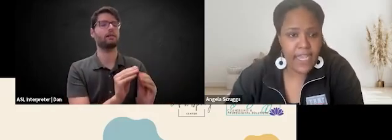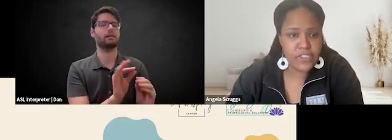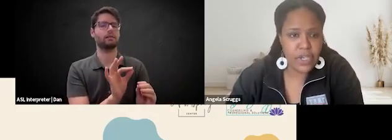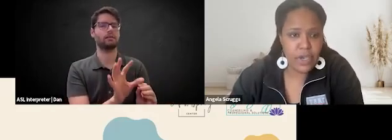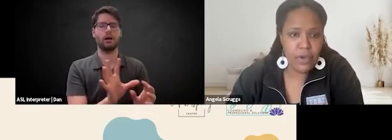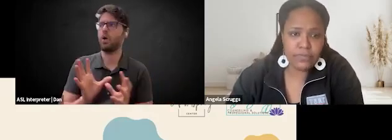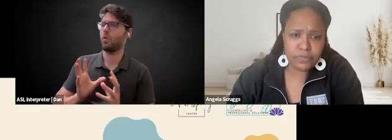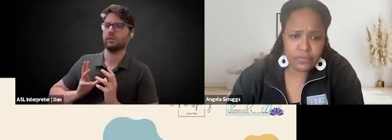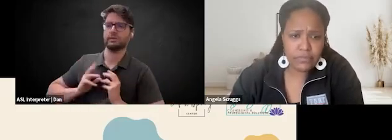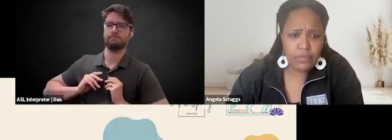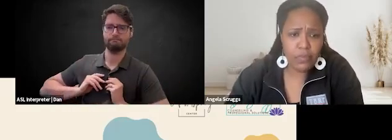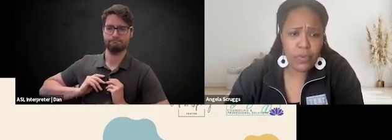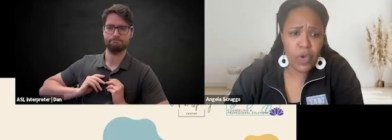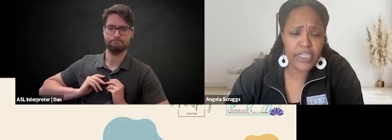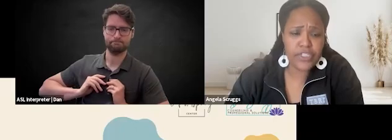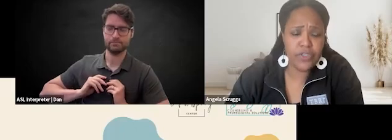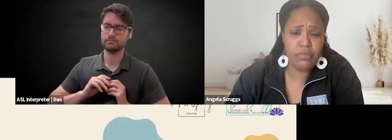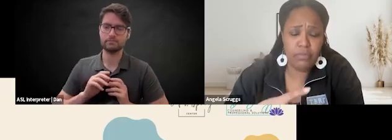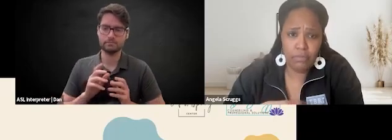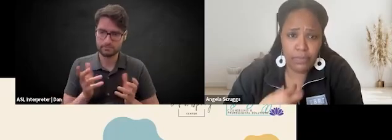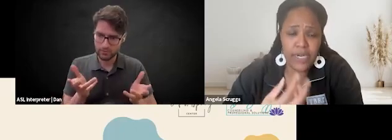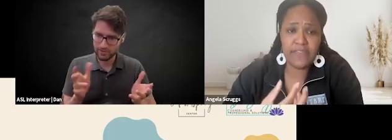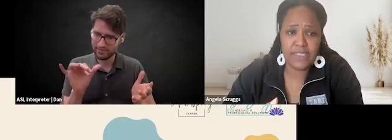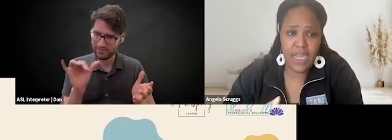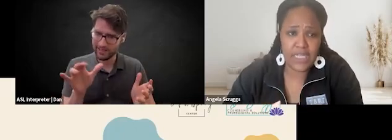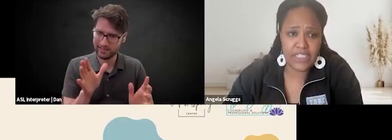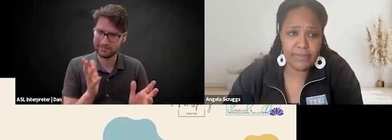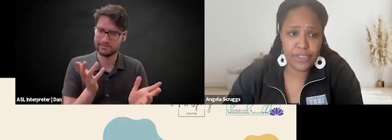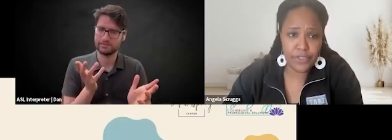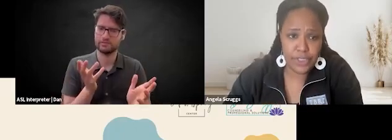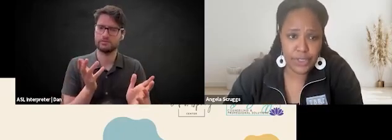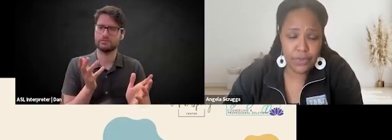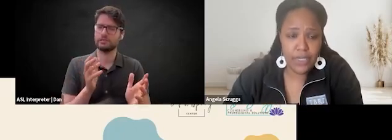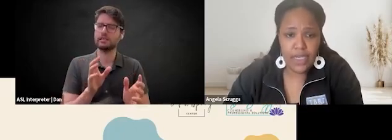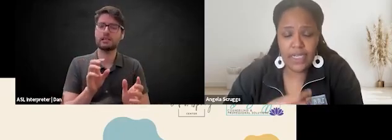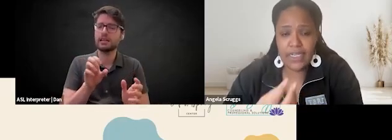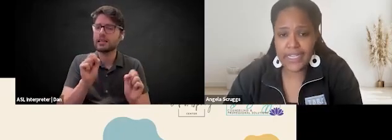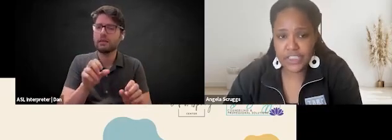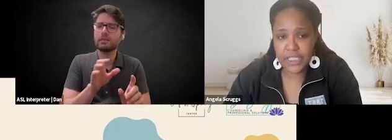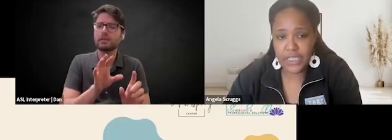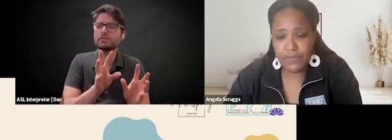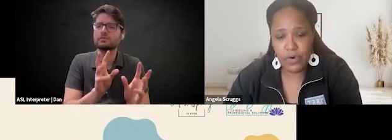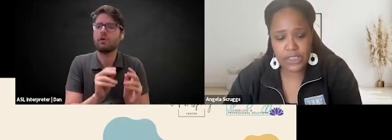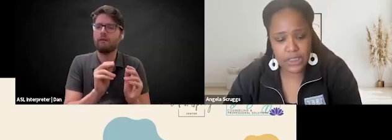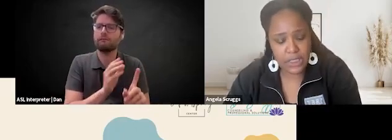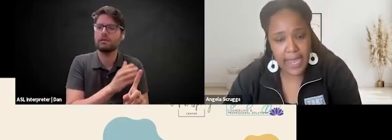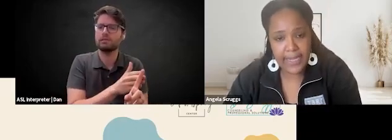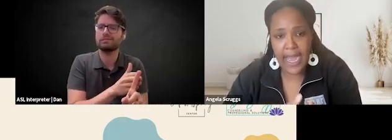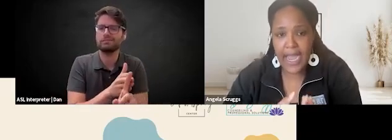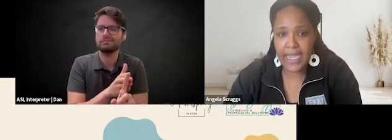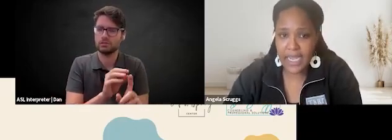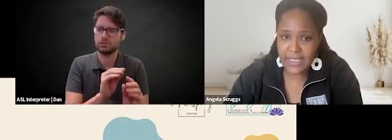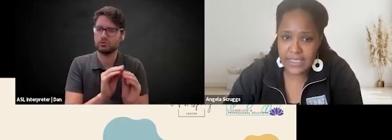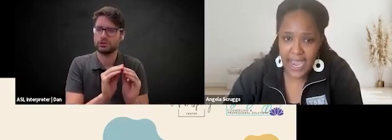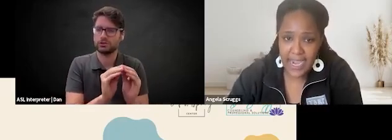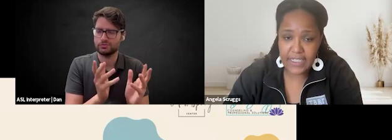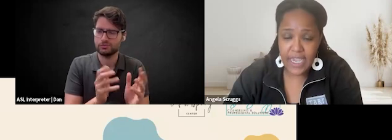And so we wanted to bring this concept to you. Connection can of course look like eye contact,